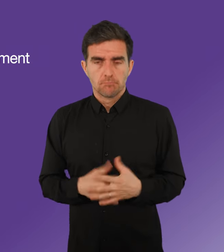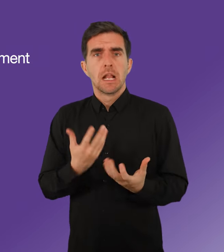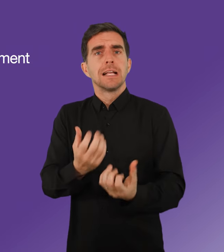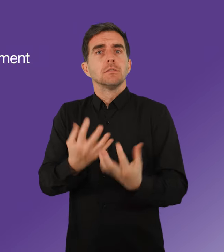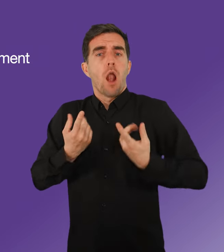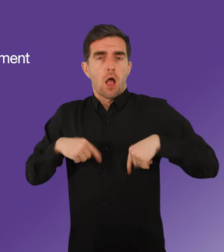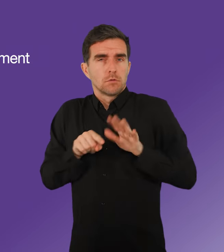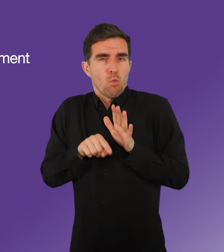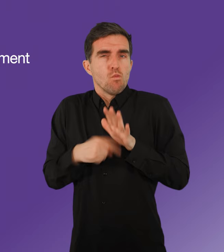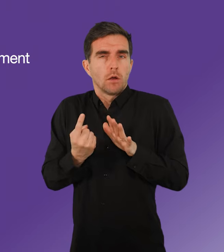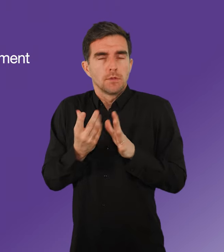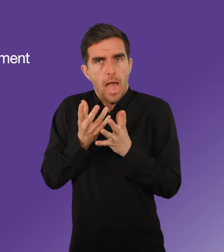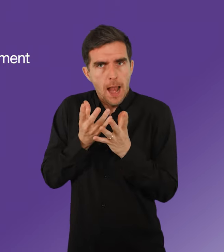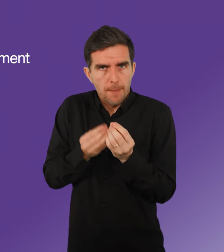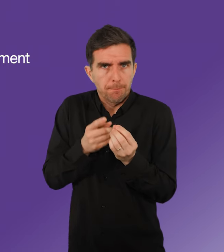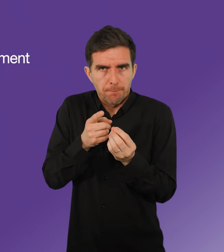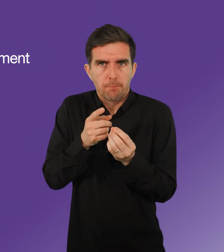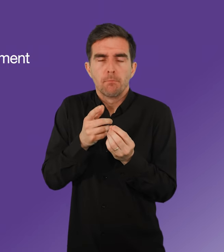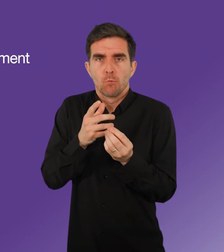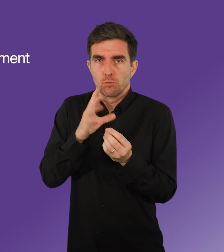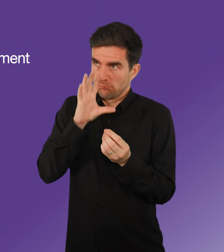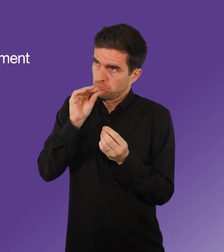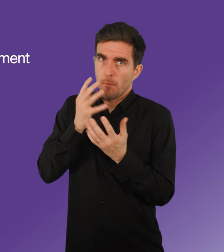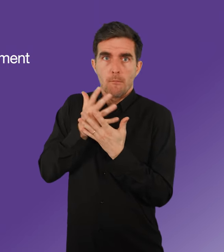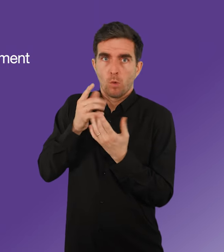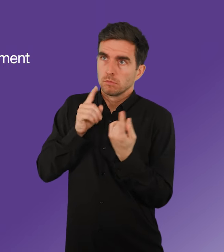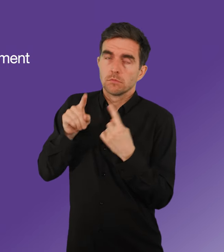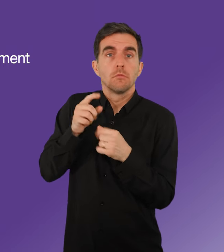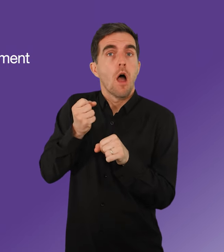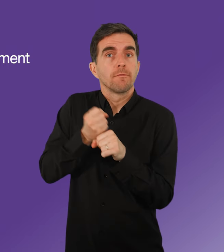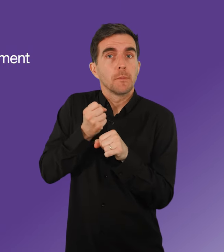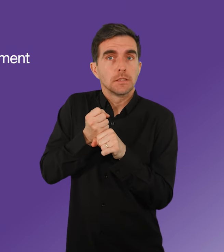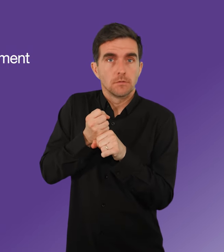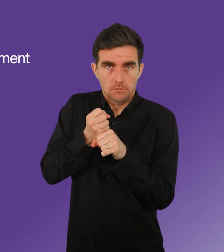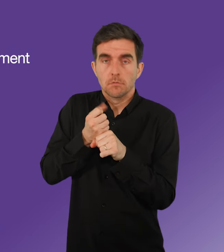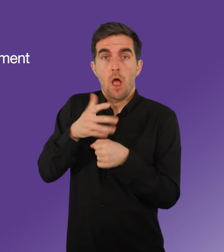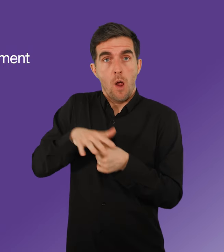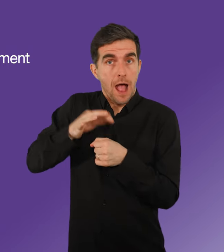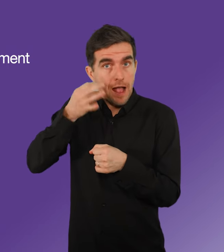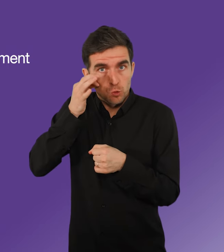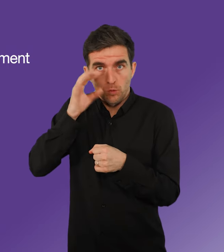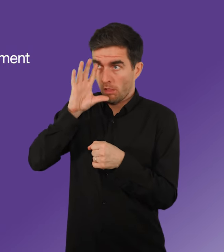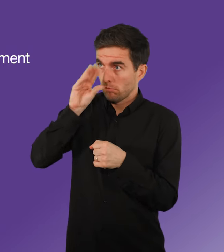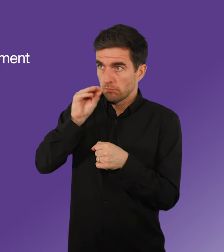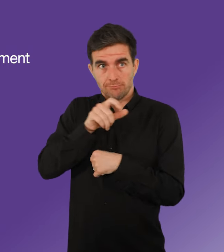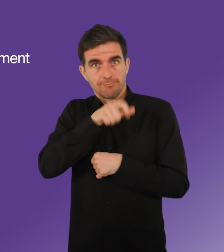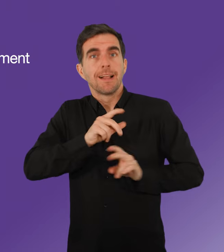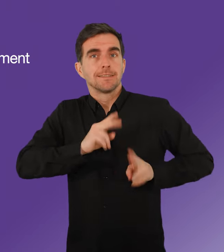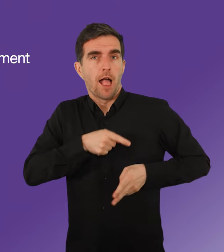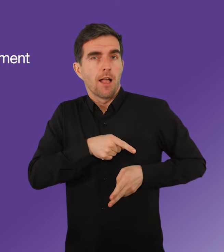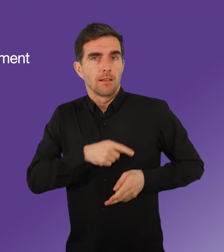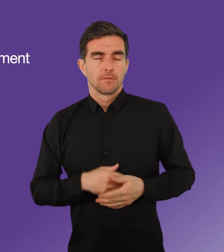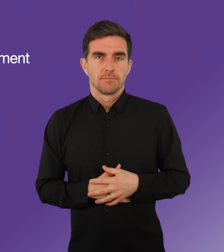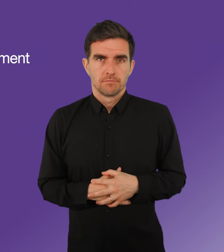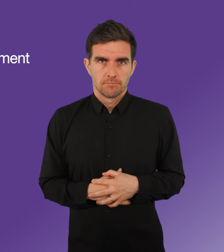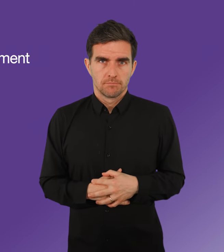Tell Us Once helps you let most government departments and local councils know when someone dies.